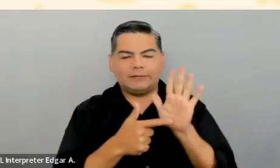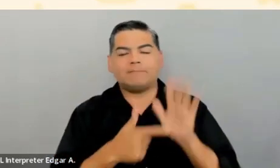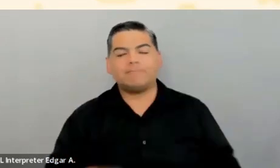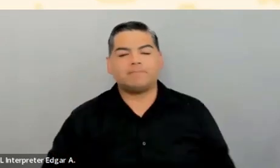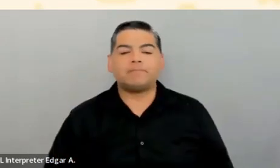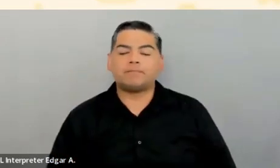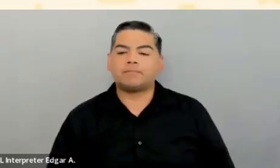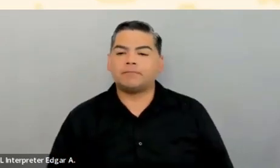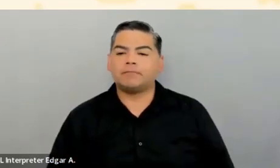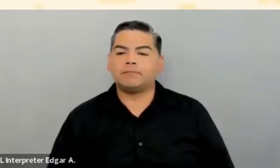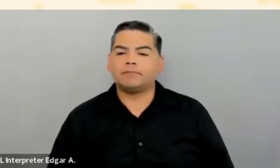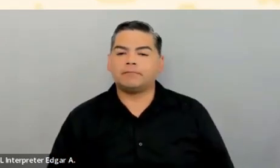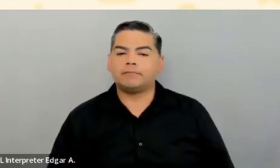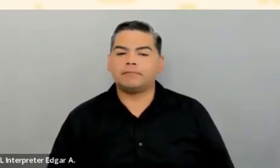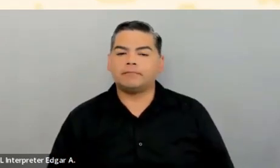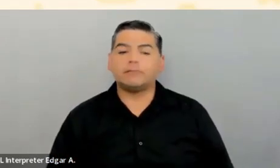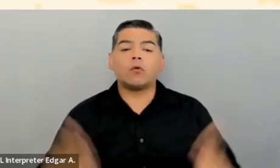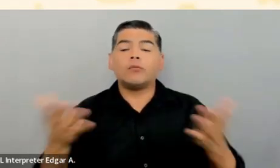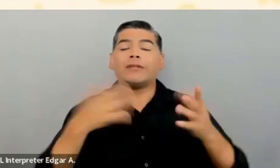What theme accessibility is, and is not.